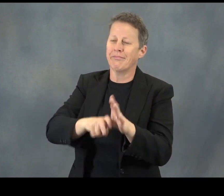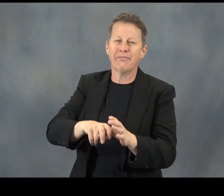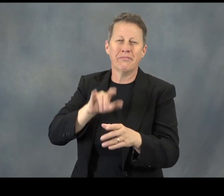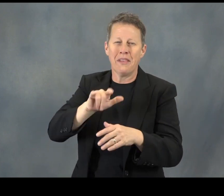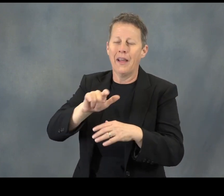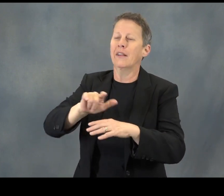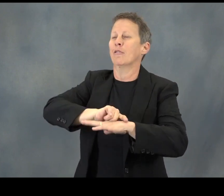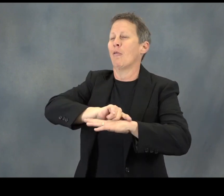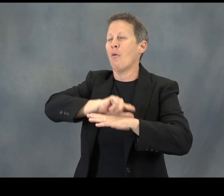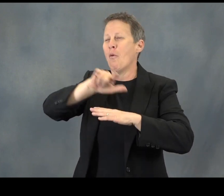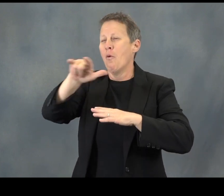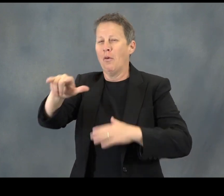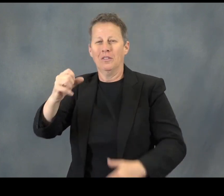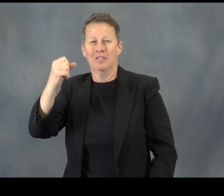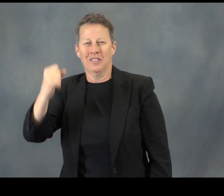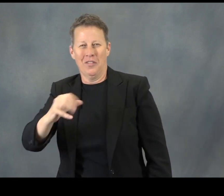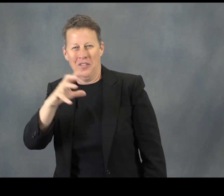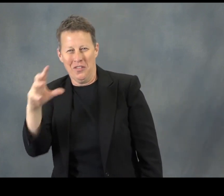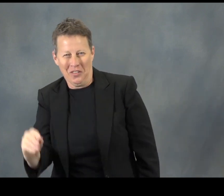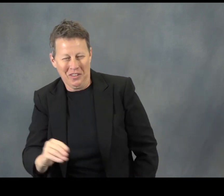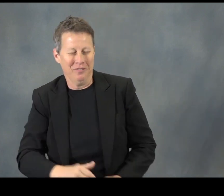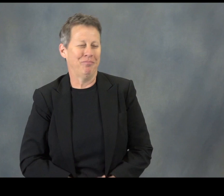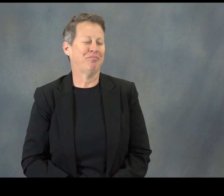flew to South Africa.